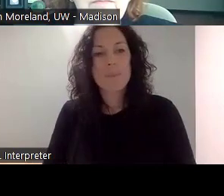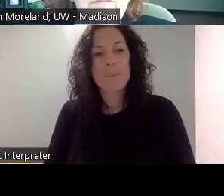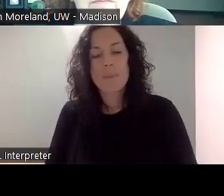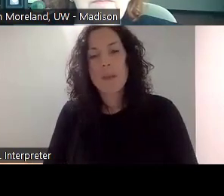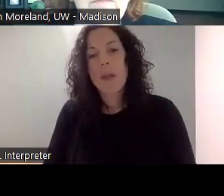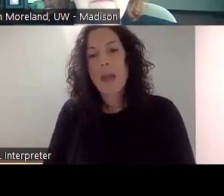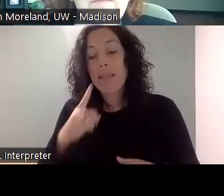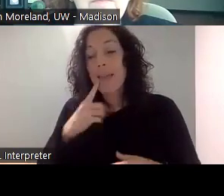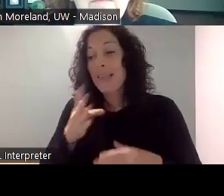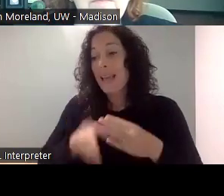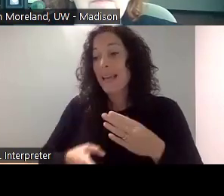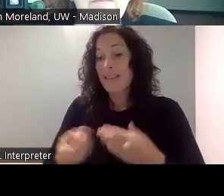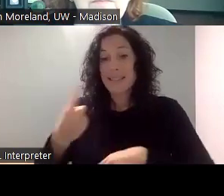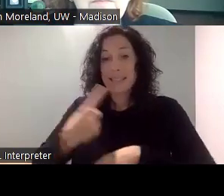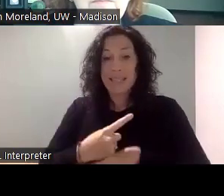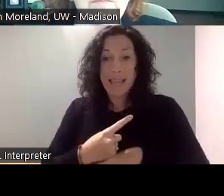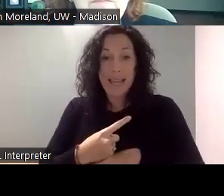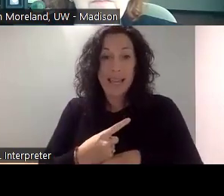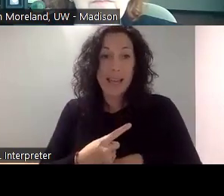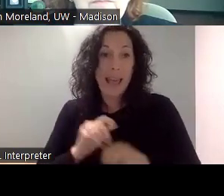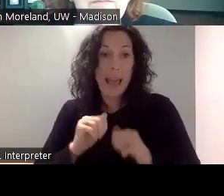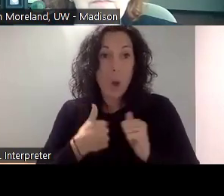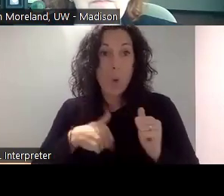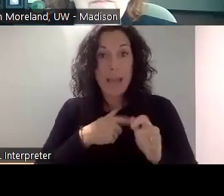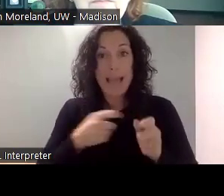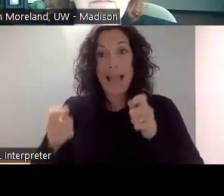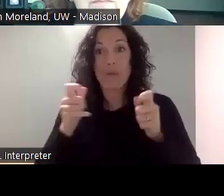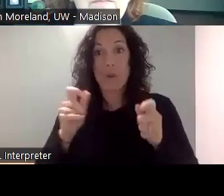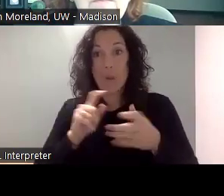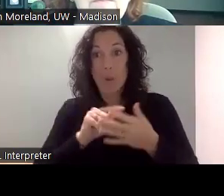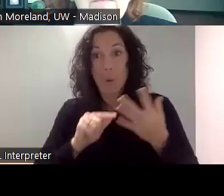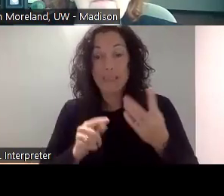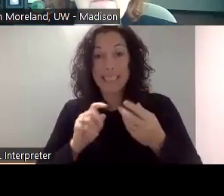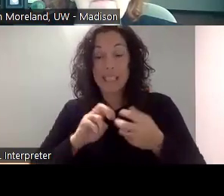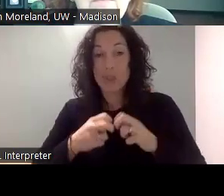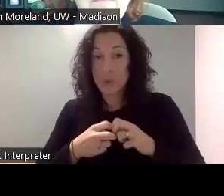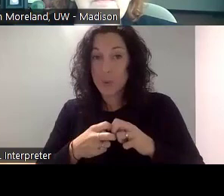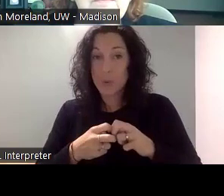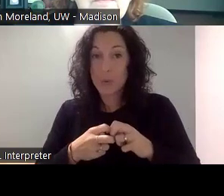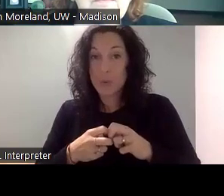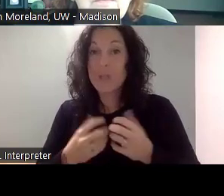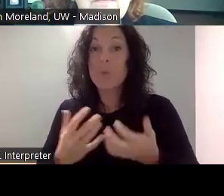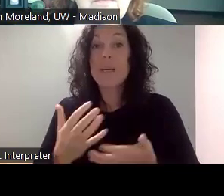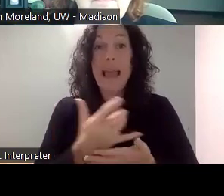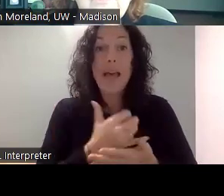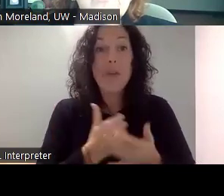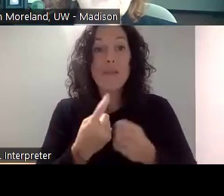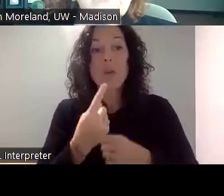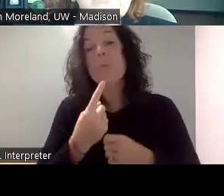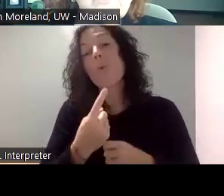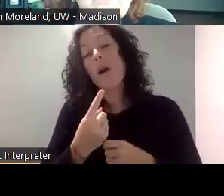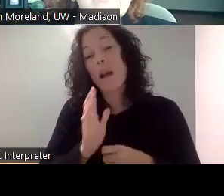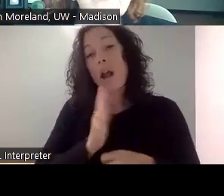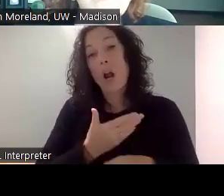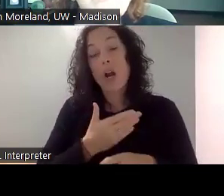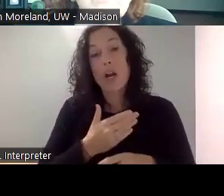really how we look to handling those issues are to gather everyone in our institution who might need to be involved